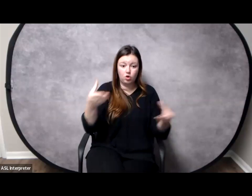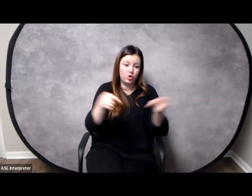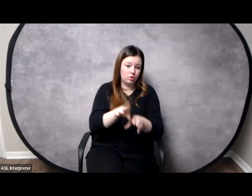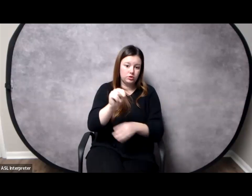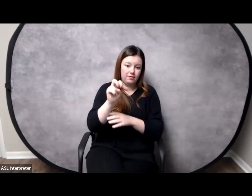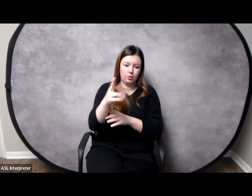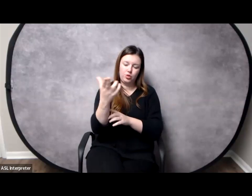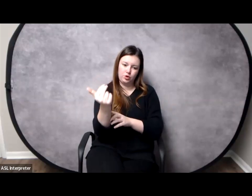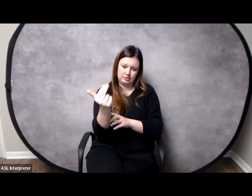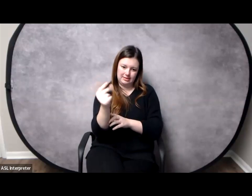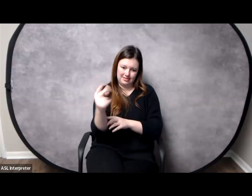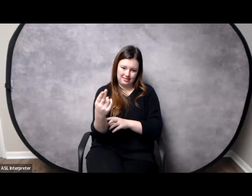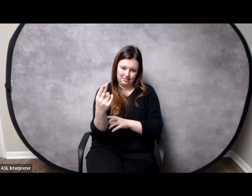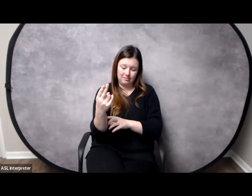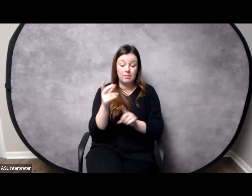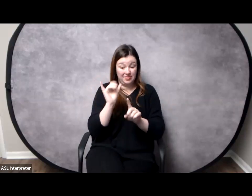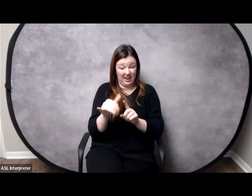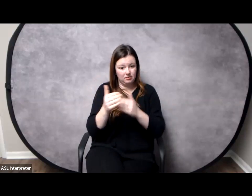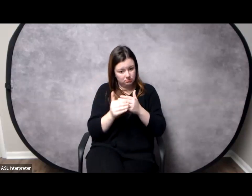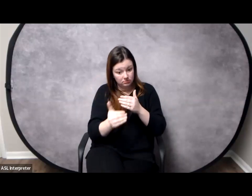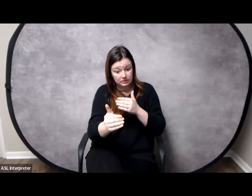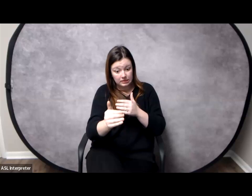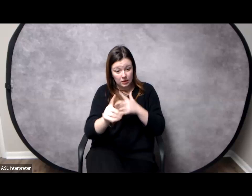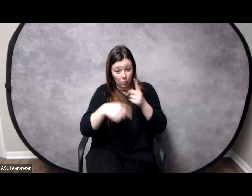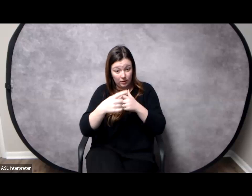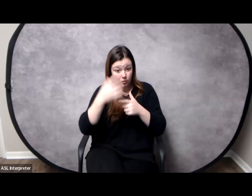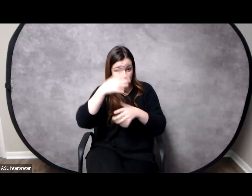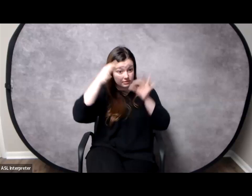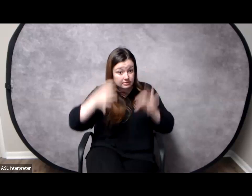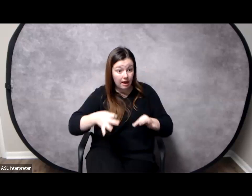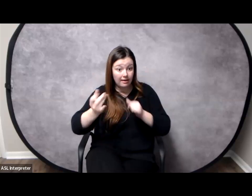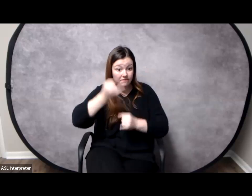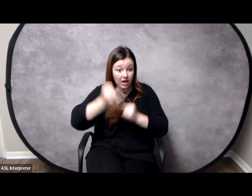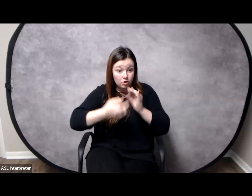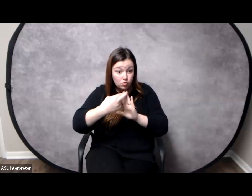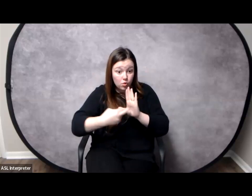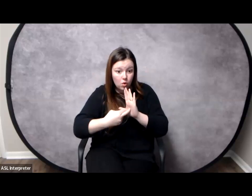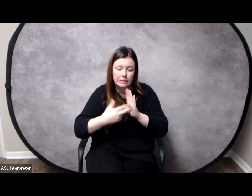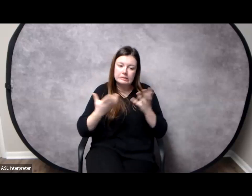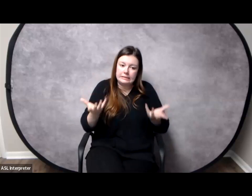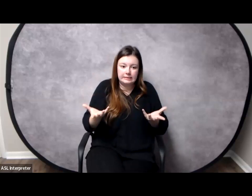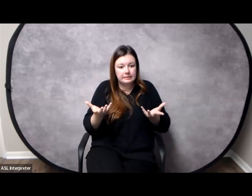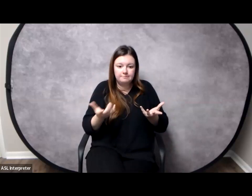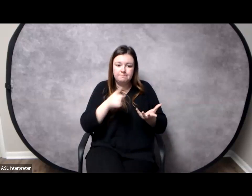But we recommend that you can follow updates in the unified agenda, which is the department's